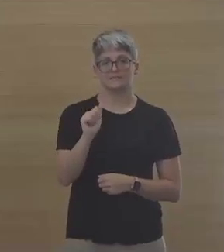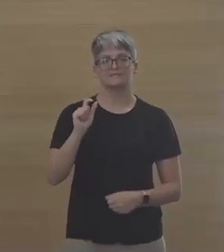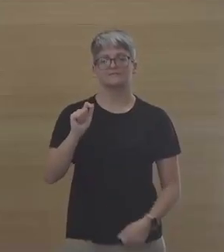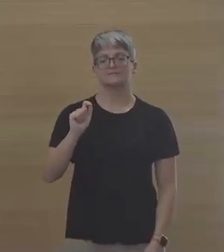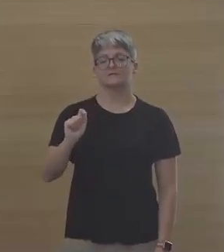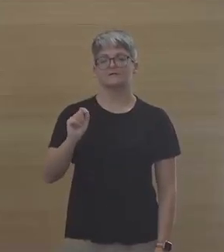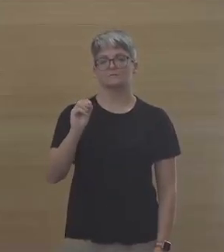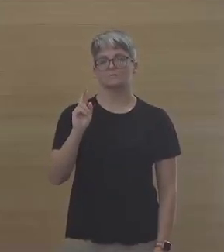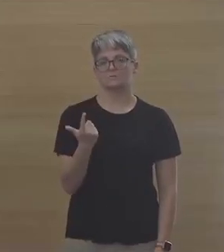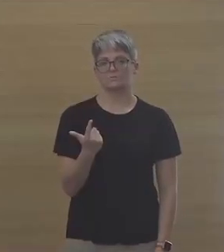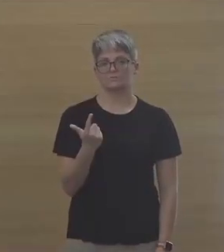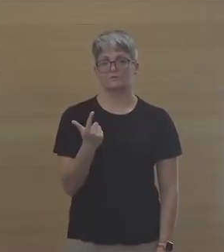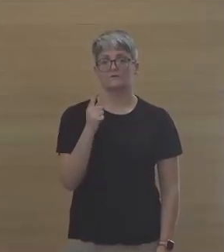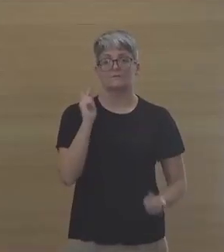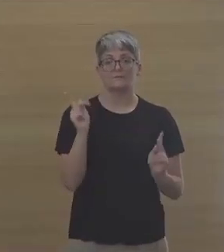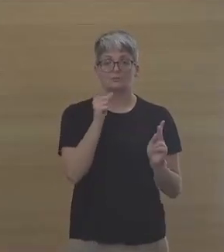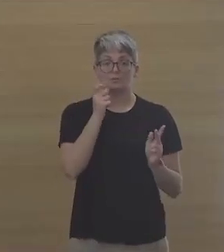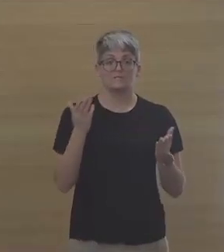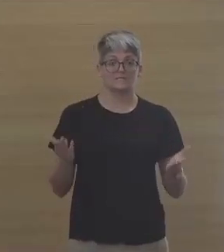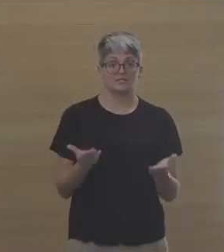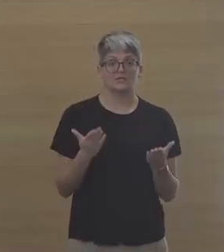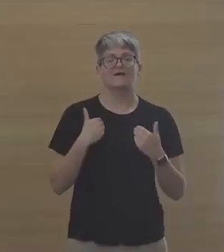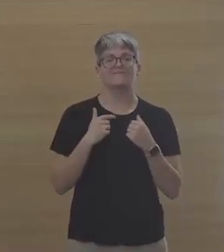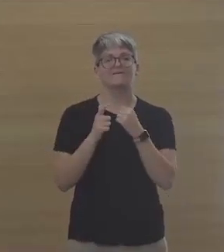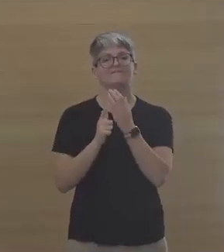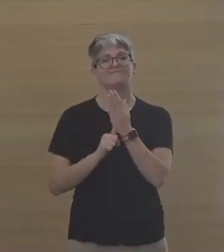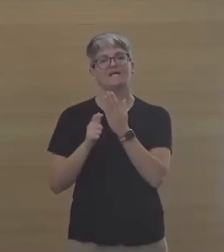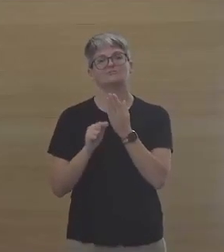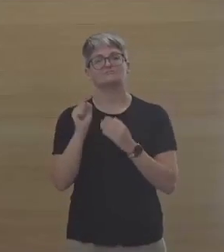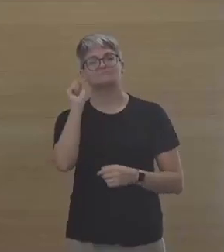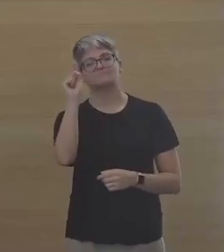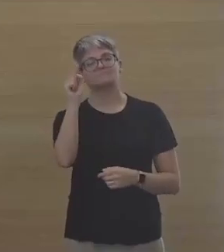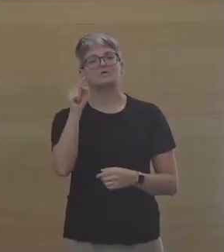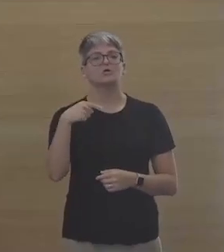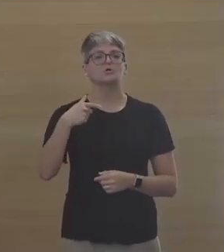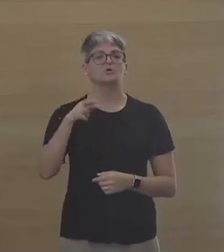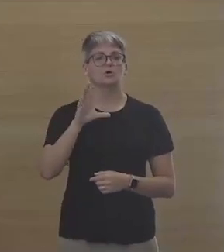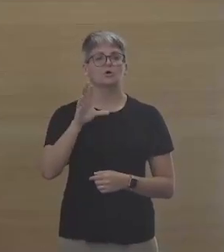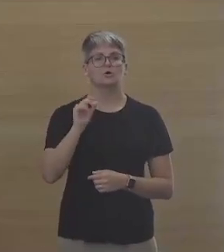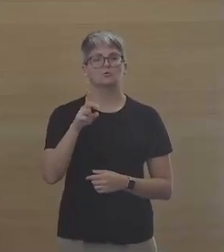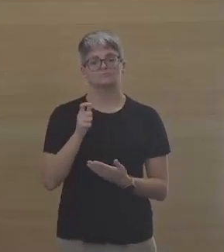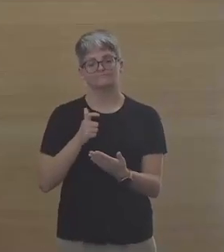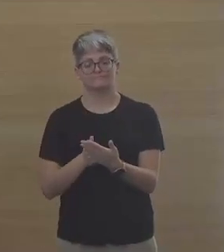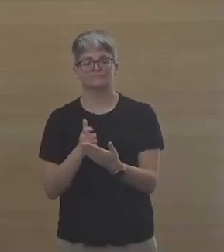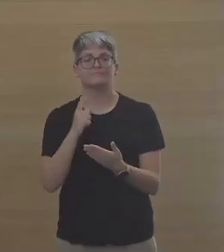For those in the room, there's fliers in the back that has a QR code that will bring you to this website.